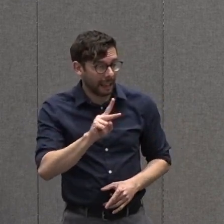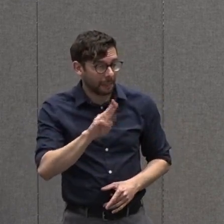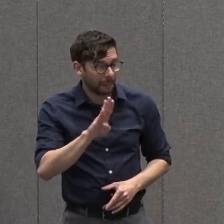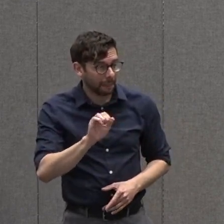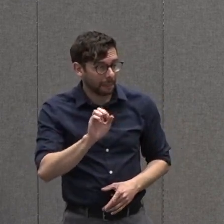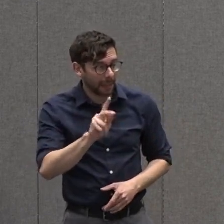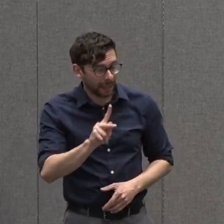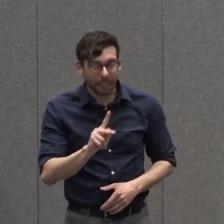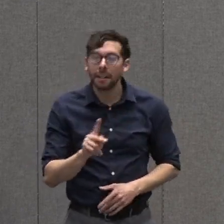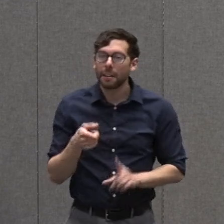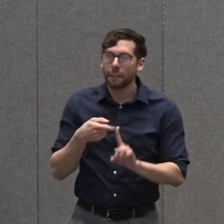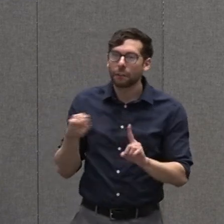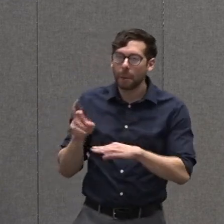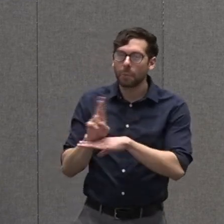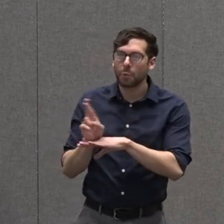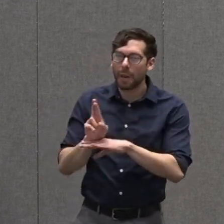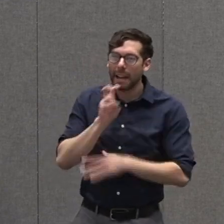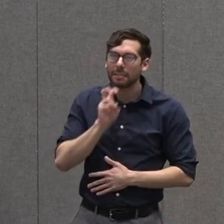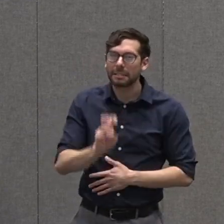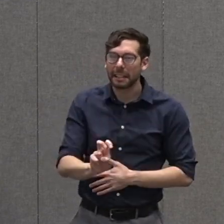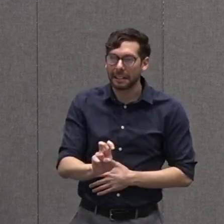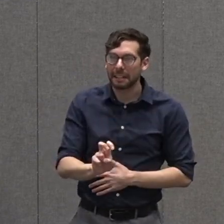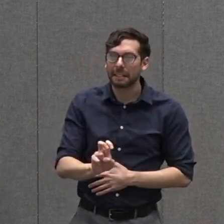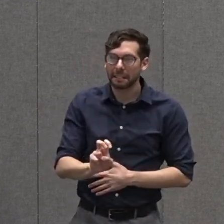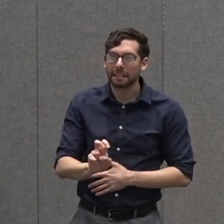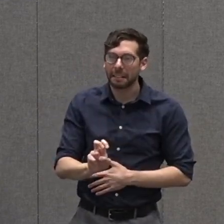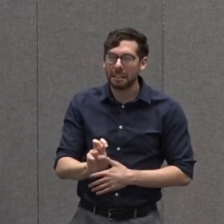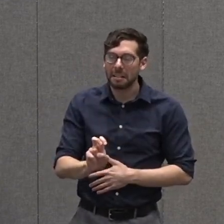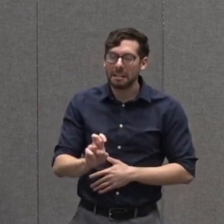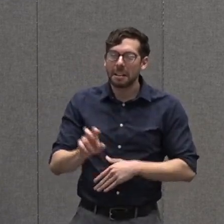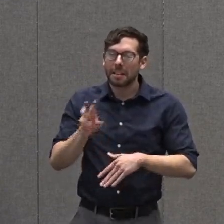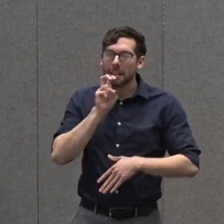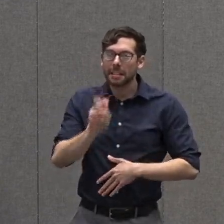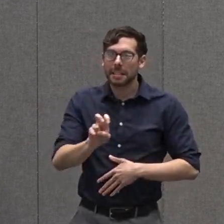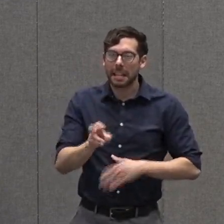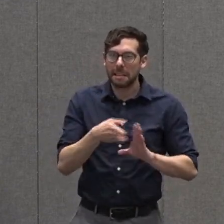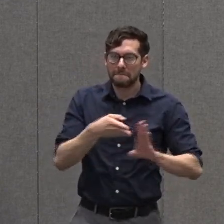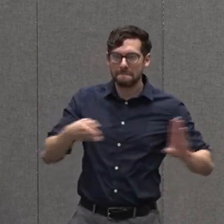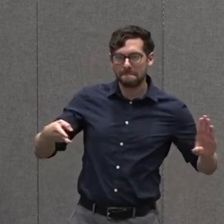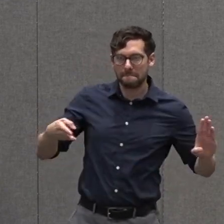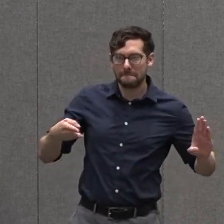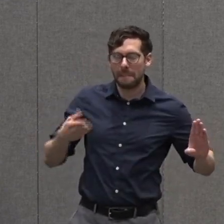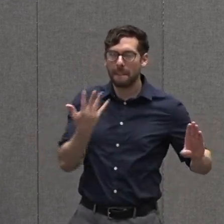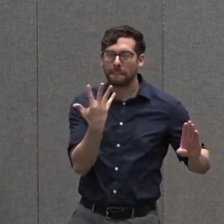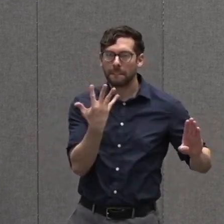Okay. And the other one is from a snake called the Gaboon viper,